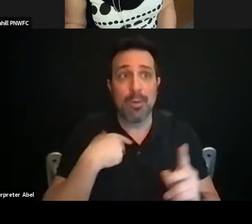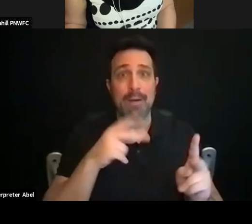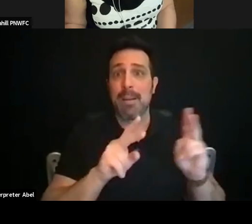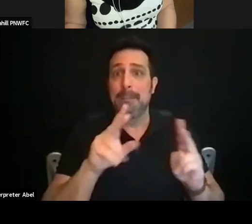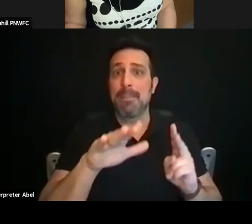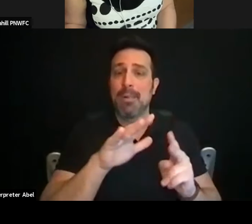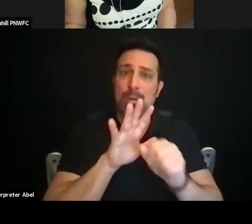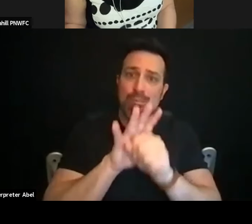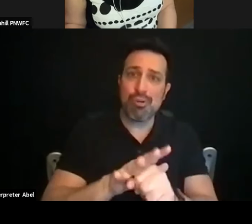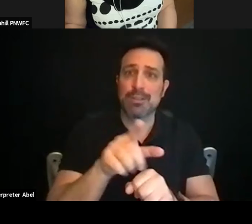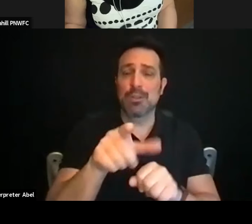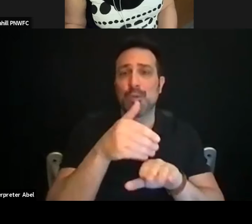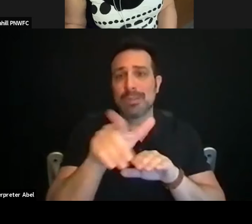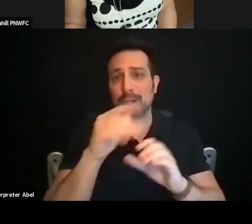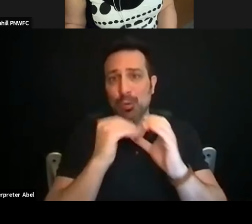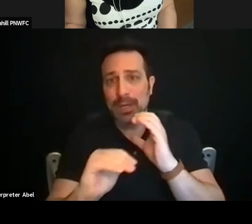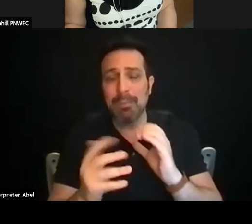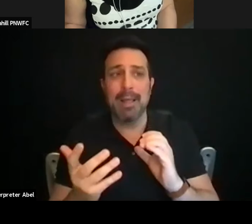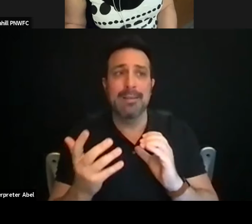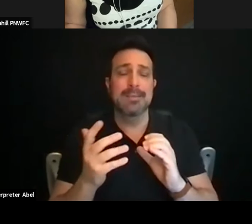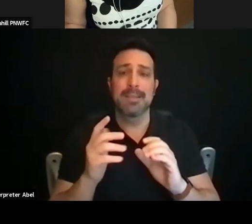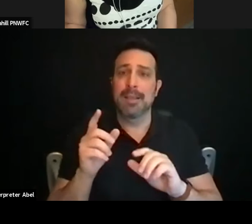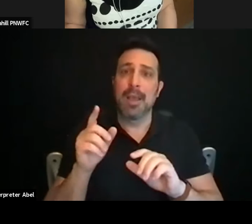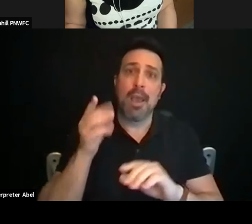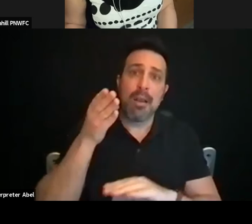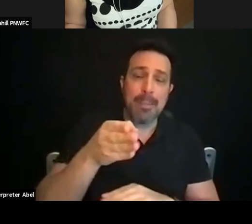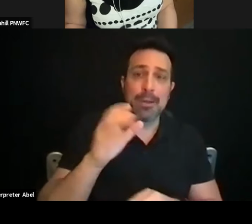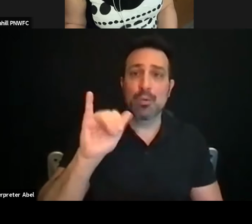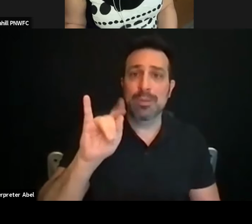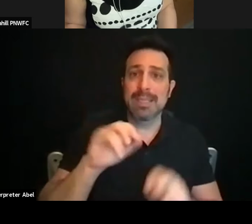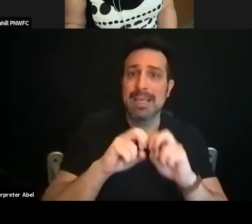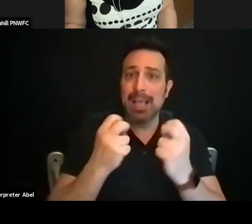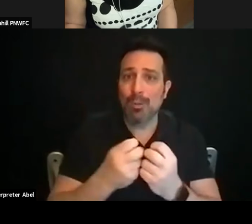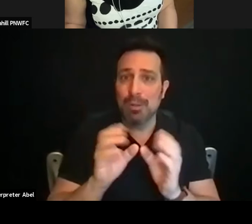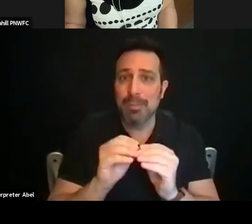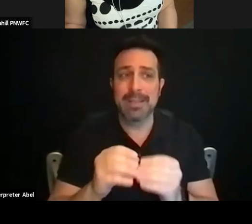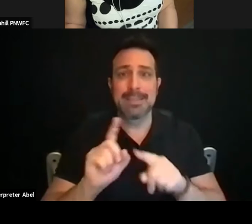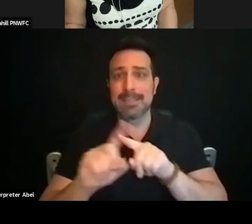with this all of our lives. The fact that you're having to deal with this for maybe, I don't know, a month or two